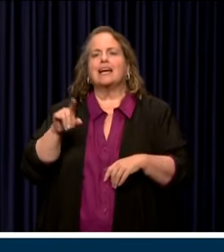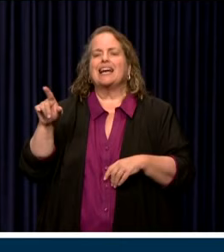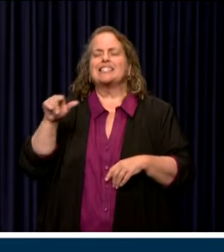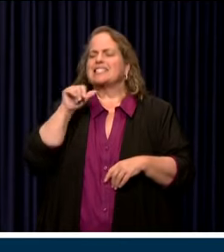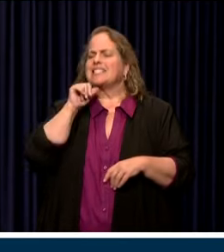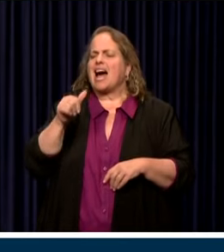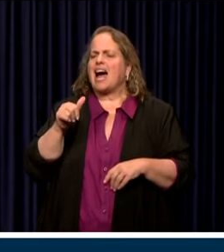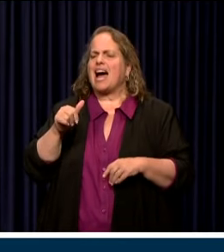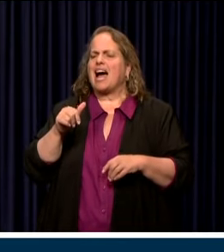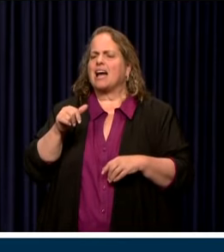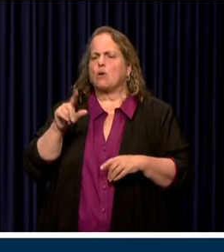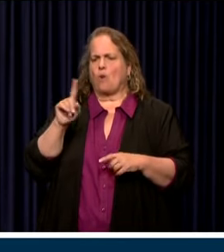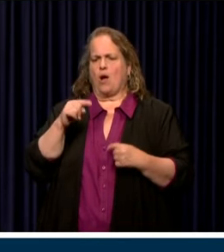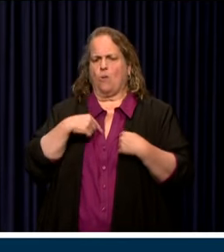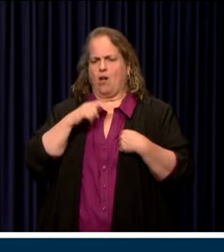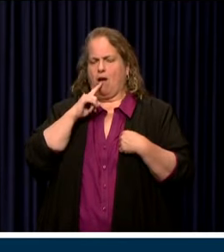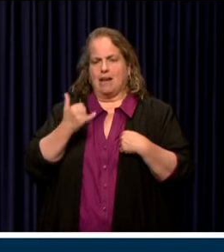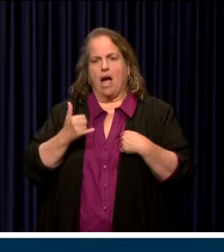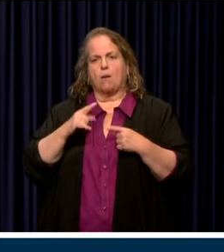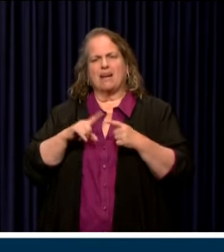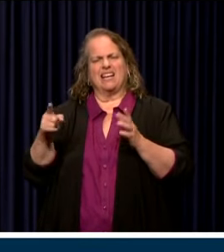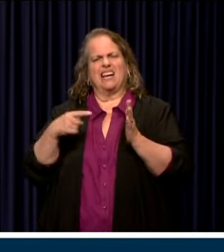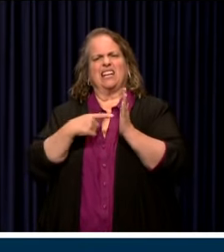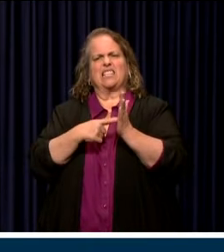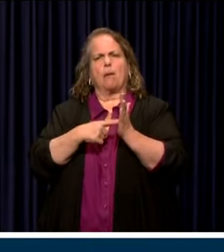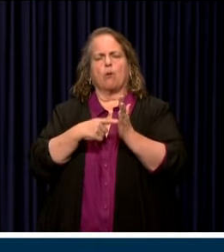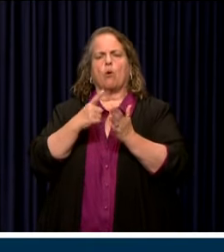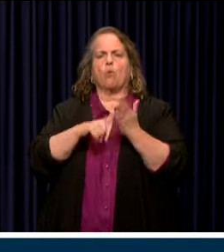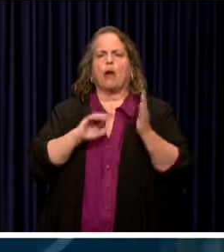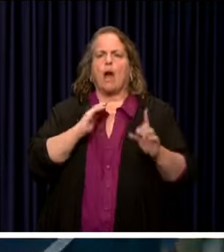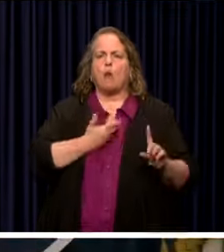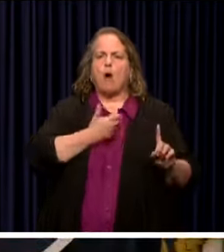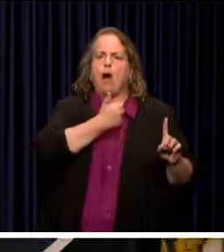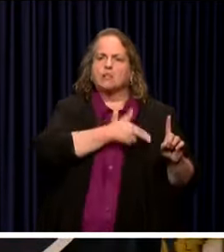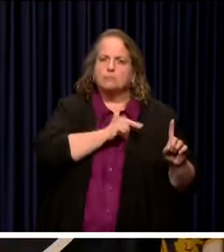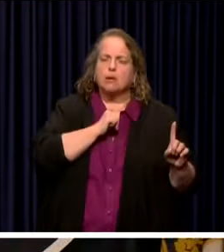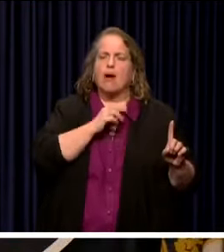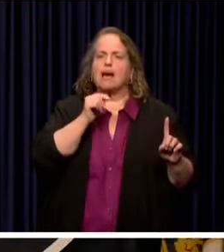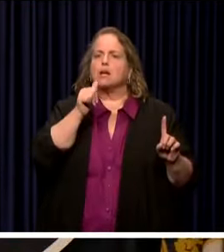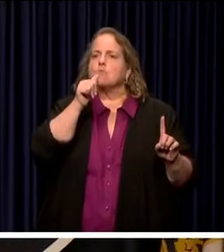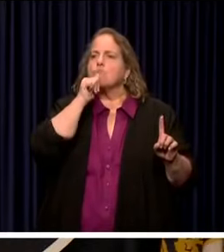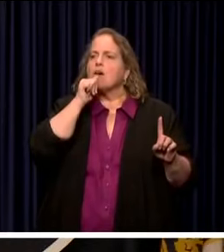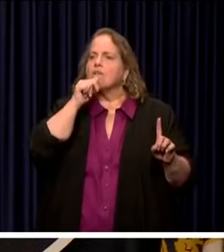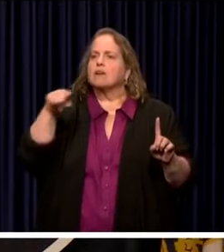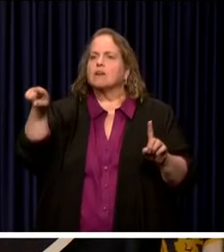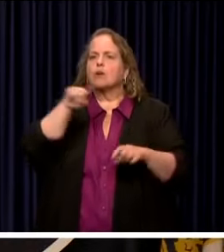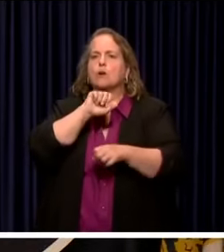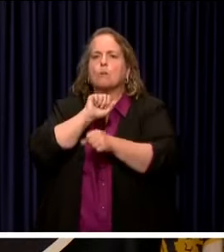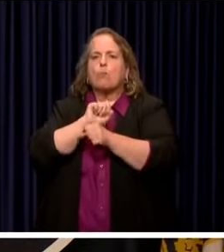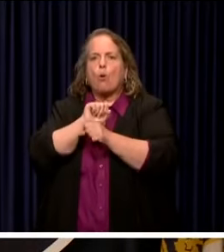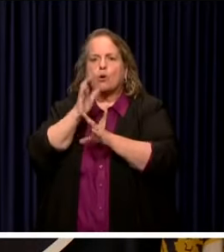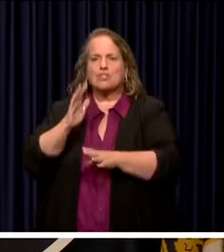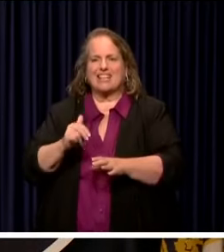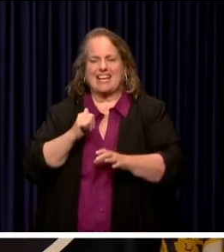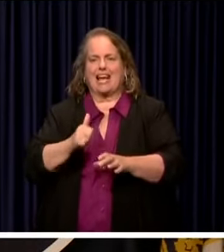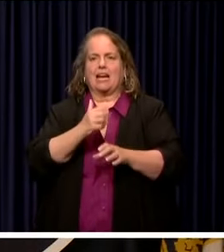OUR MOST VULNERABLE, AND IT IS SO CONTAGIOUS. SO EVERYTHING WE DO WHEN WE